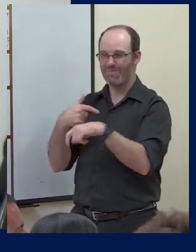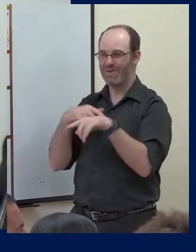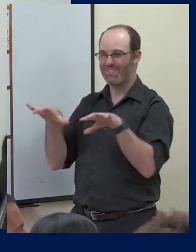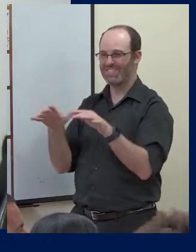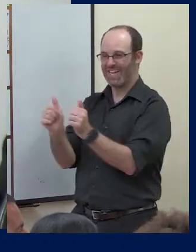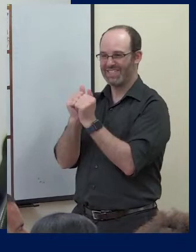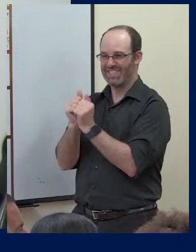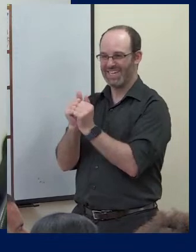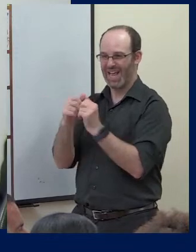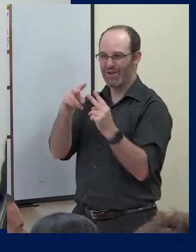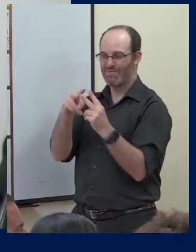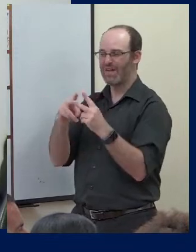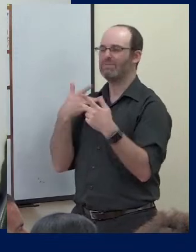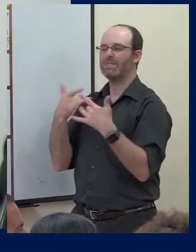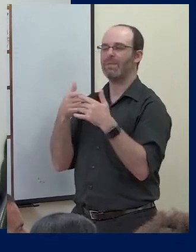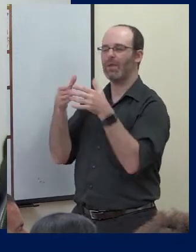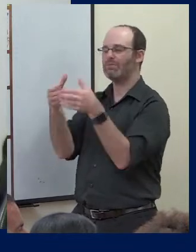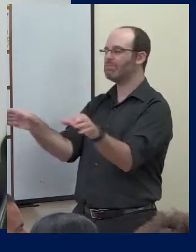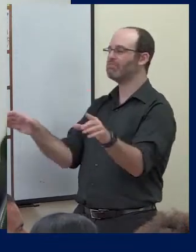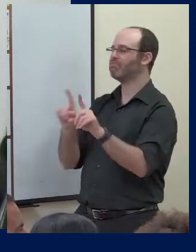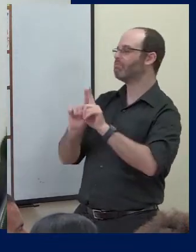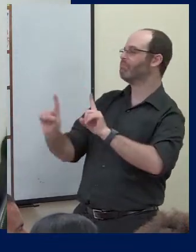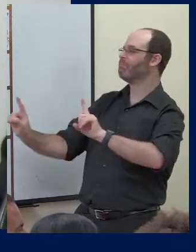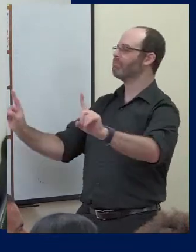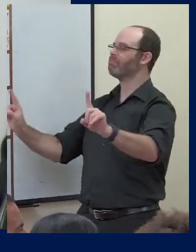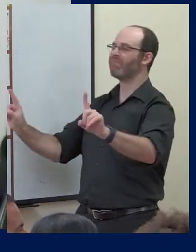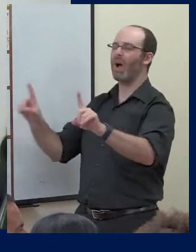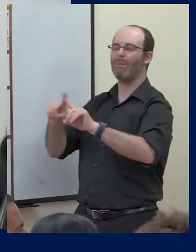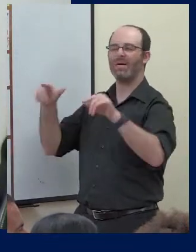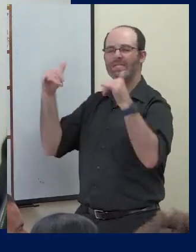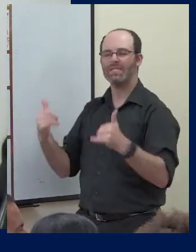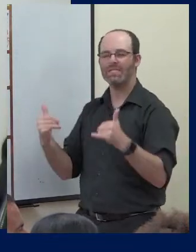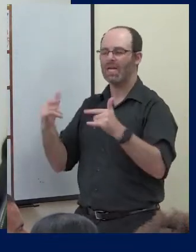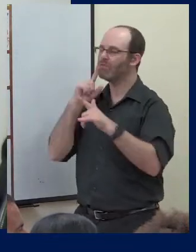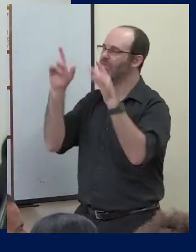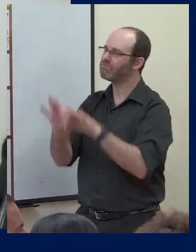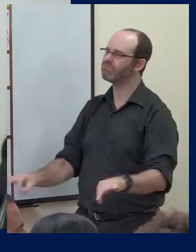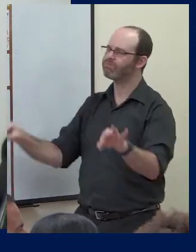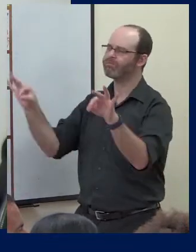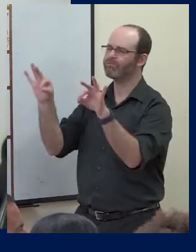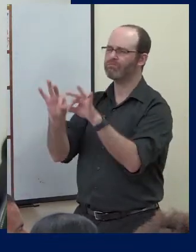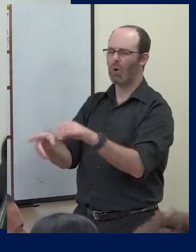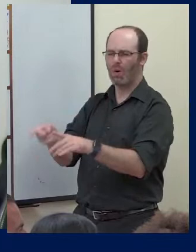We usually divide and conquer but today was such an important milestone, and the important